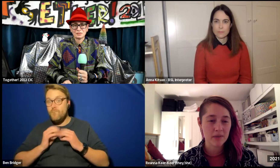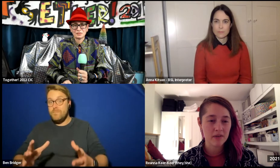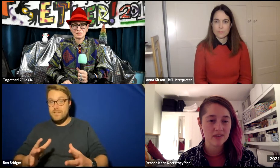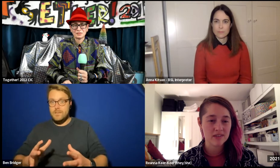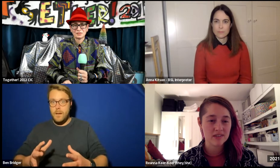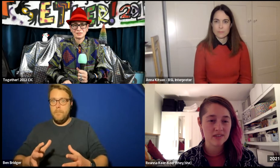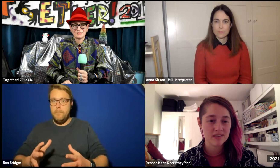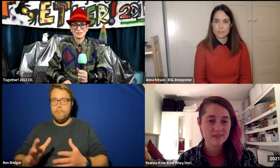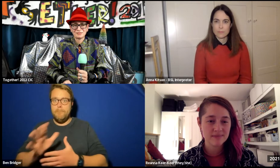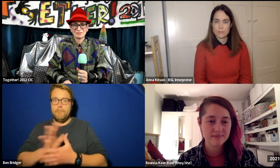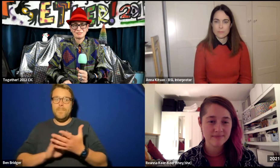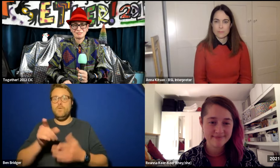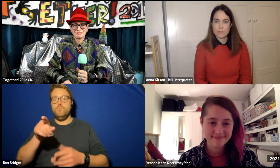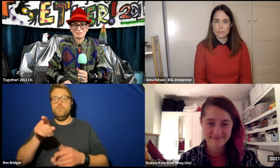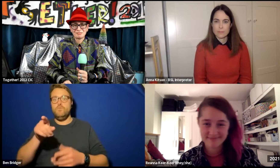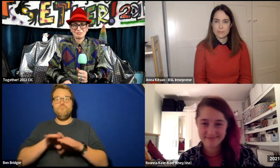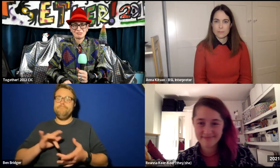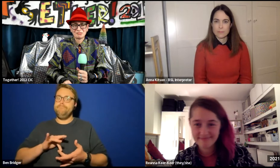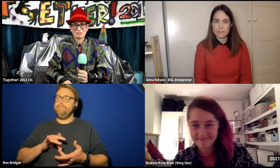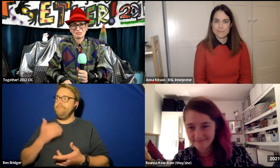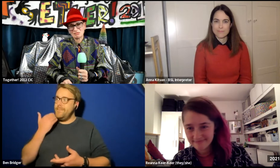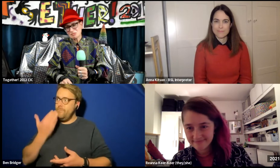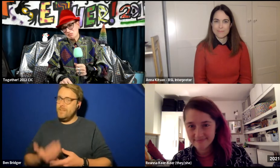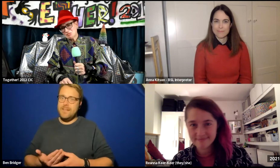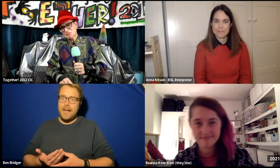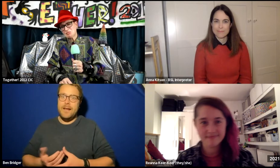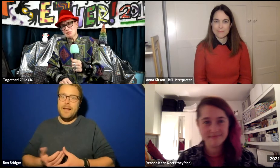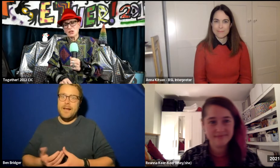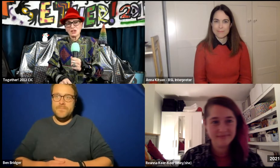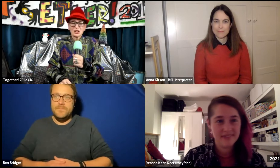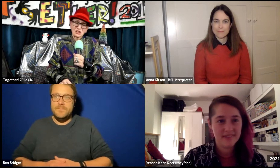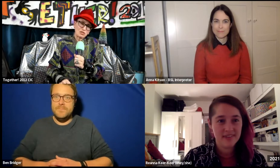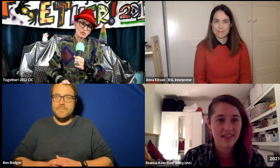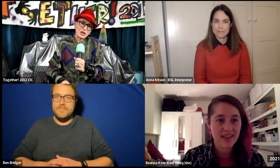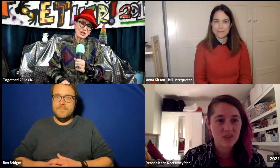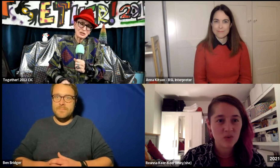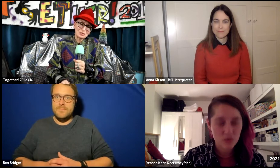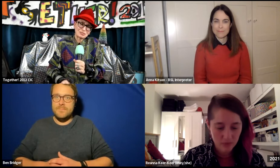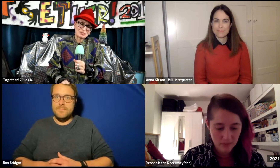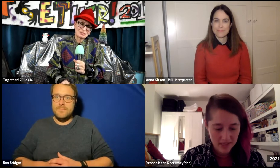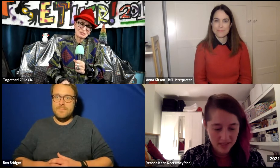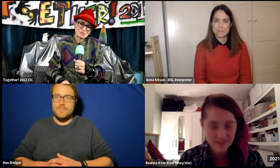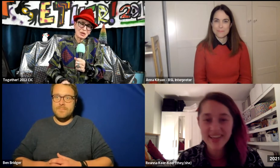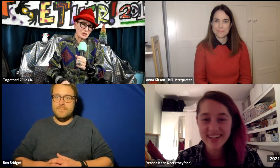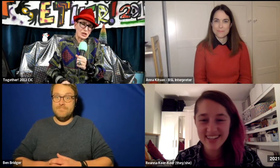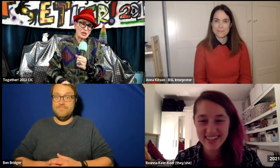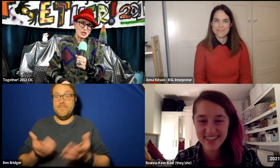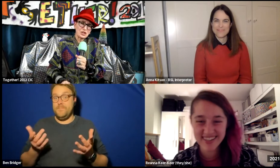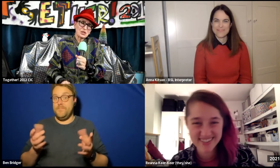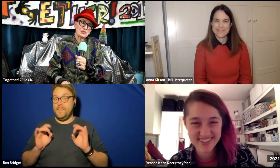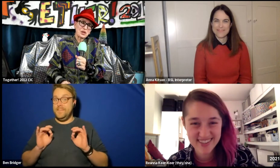That's all from me. Thank you, thank you very